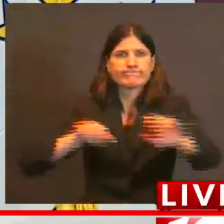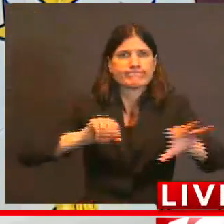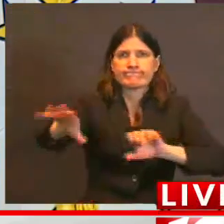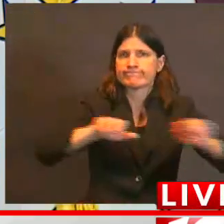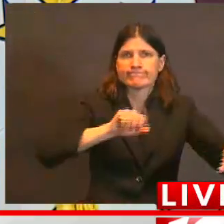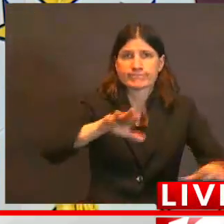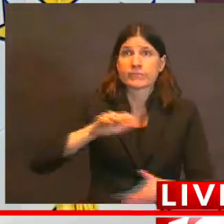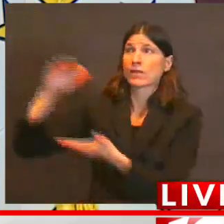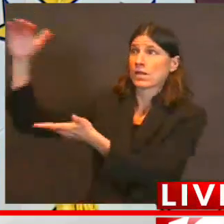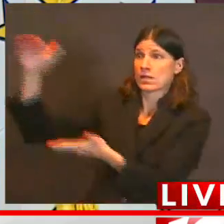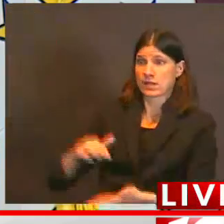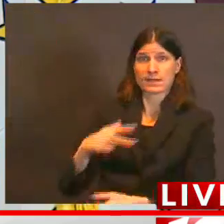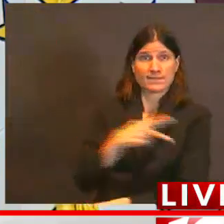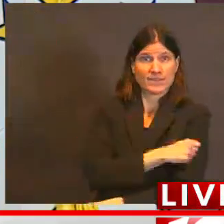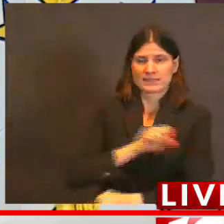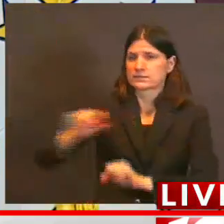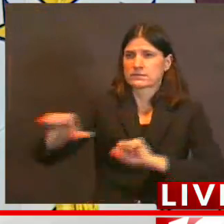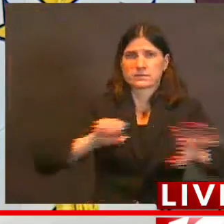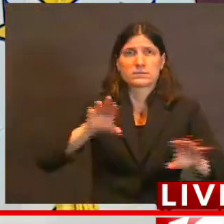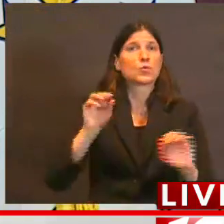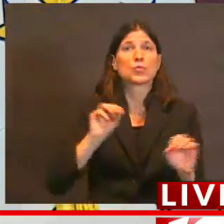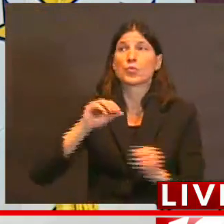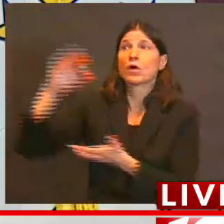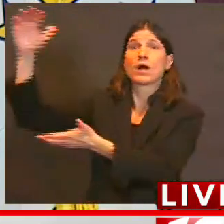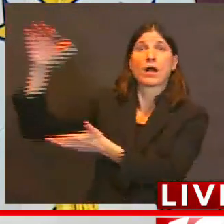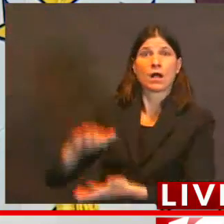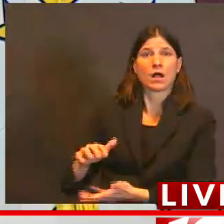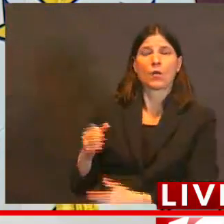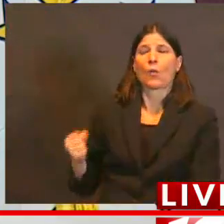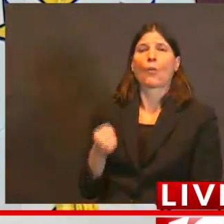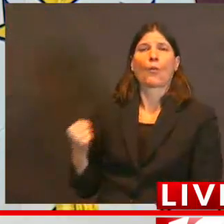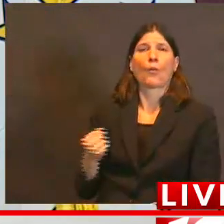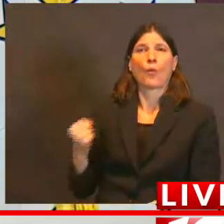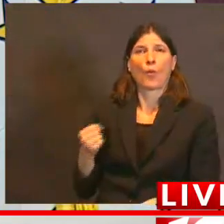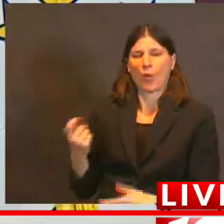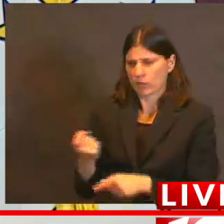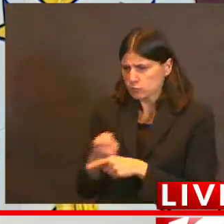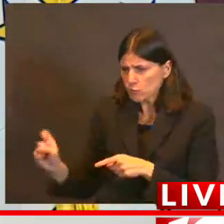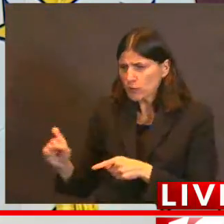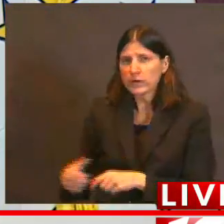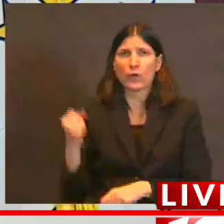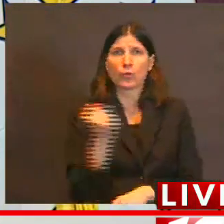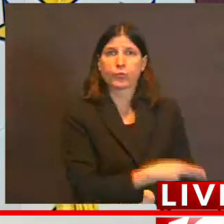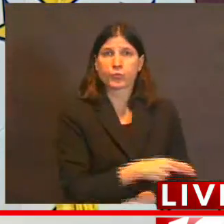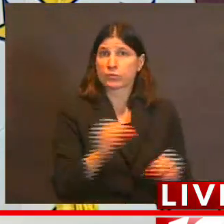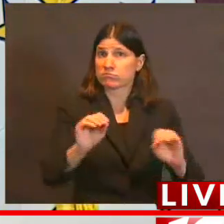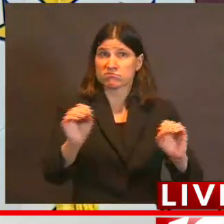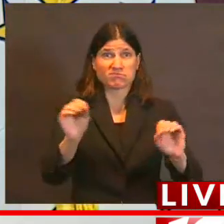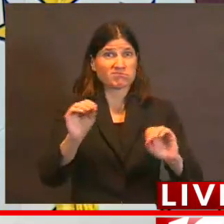ABLE TO USE NOT AT ALL WE ARE. COMPLETELY ON TOP OF ANY ADDITIONAL VACCINE THAT IS AVAILABLE AND IMMEDIATELY